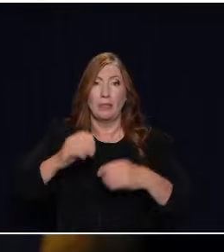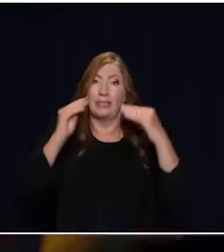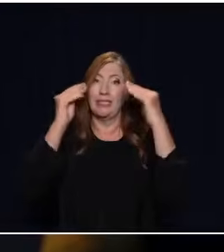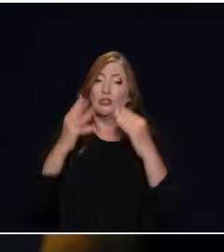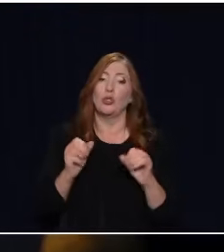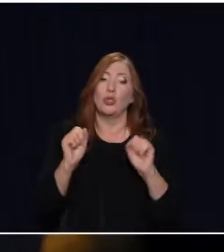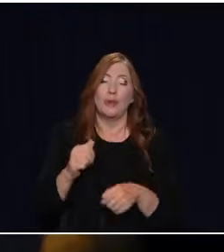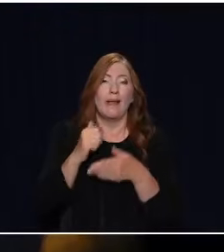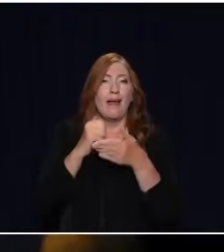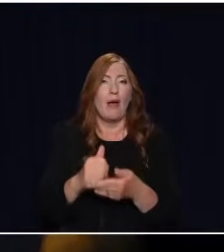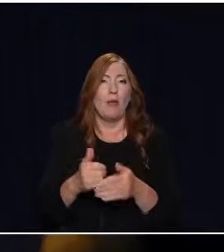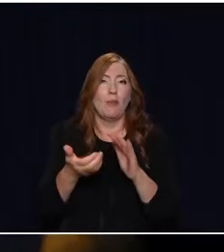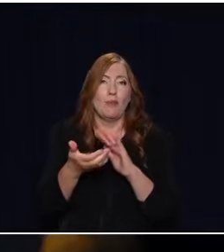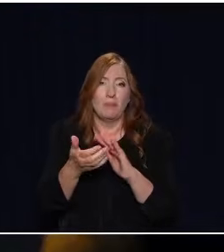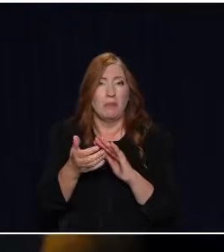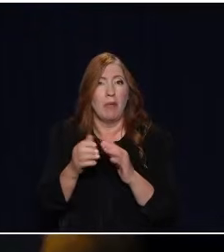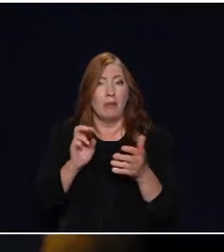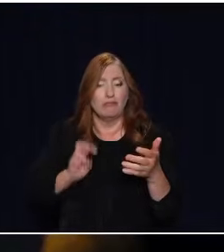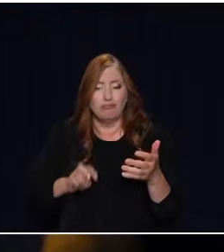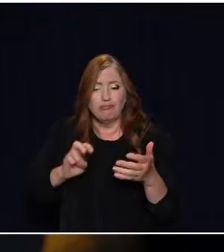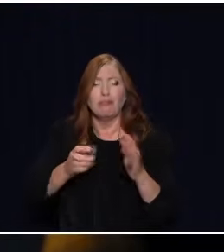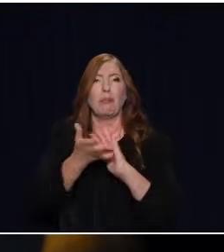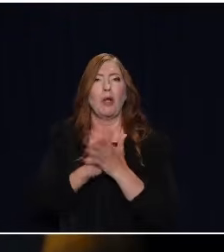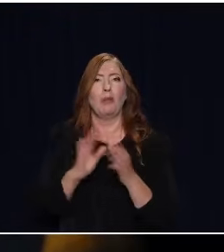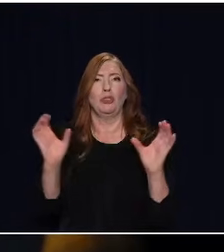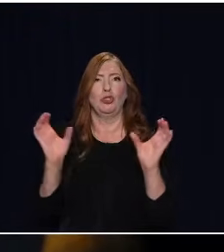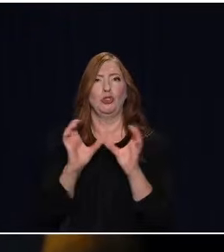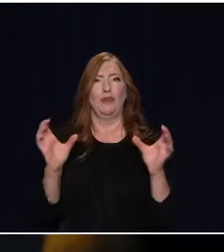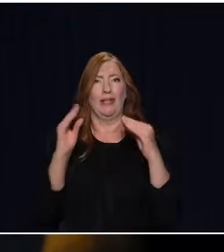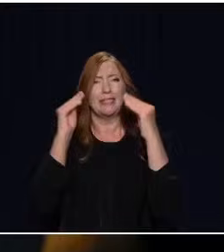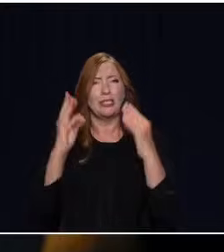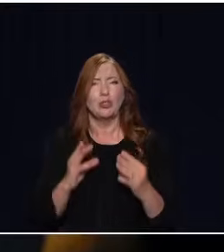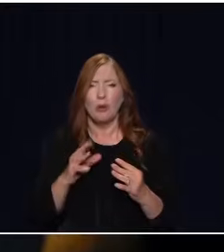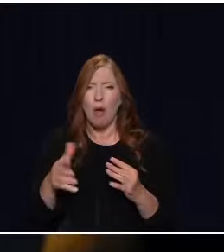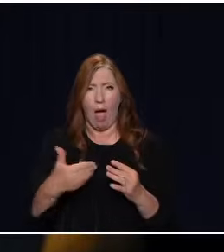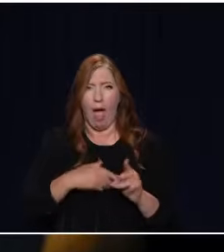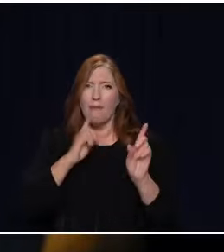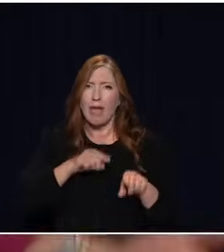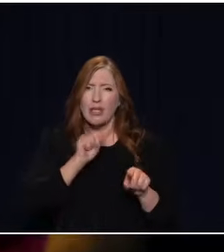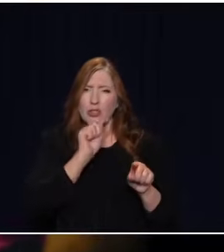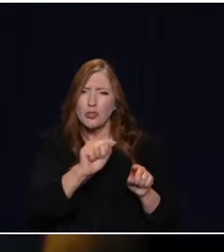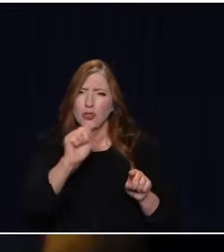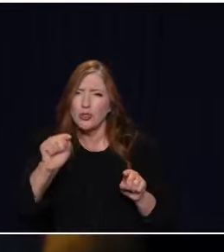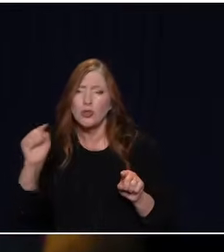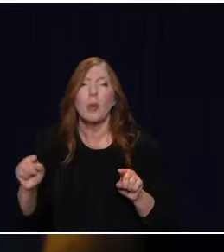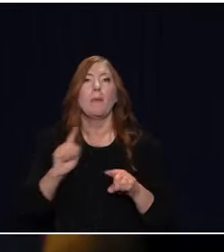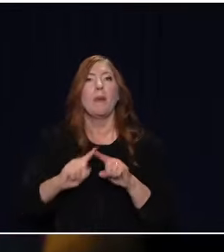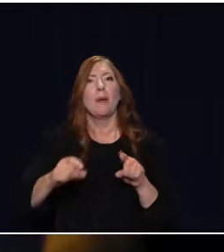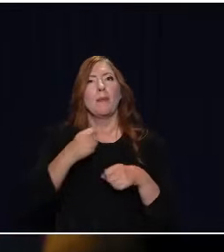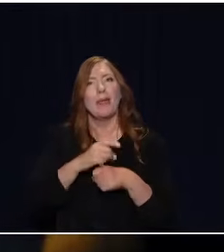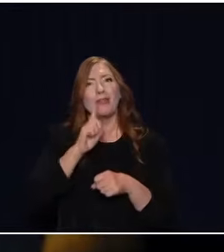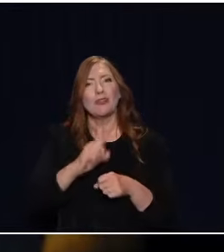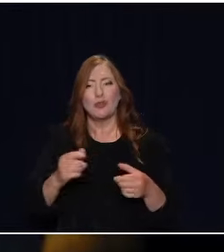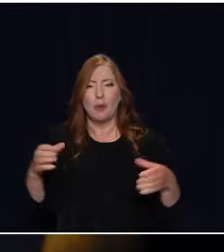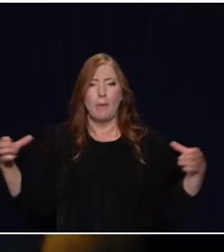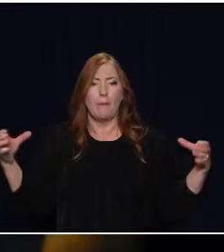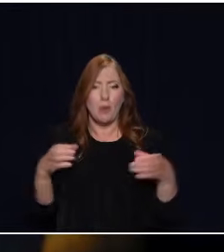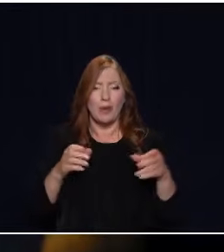ONE OF THE SUBSTITUTES WAS A PARENT. MAYBE THAT BECOMES APIPELINE AS WELL TO BECOME A CERTIFIED TEACHER.